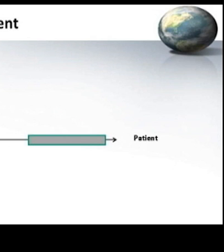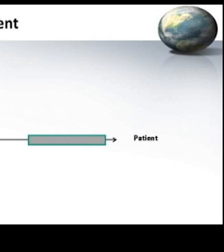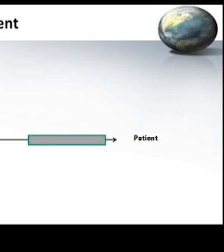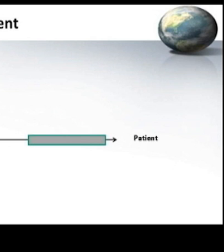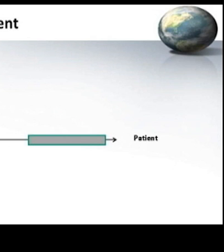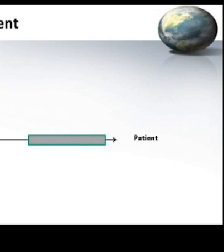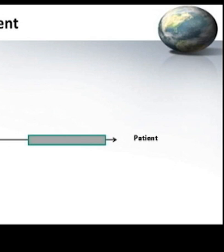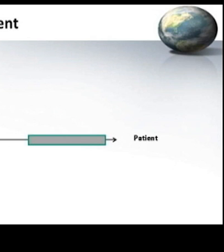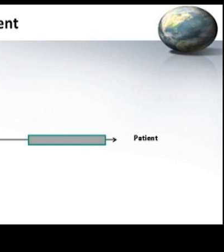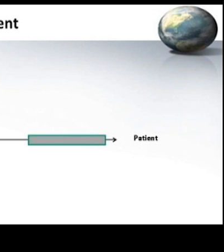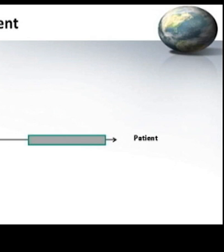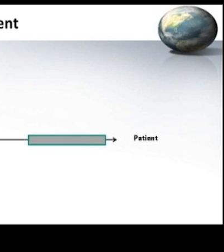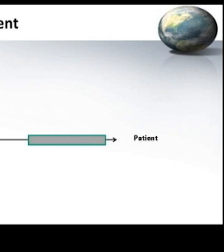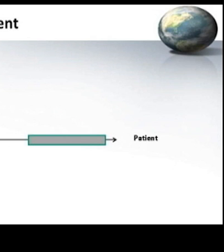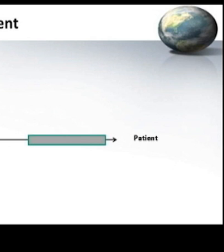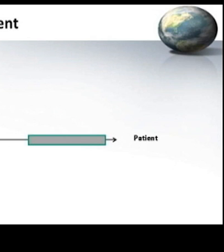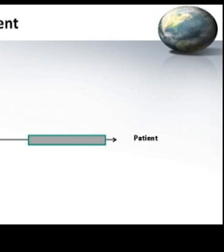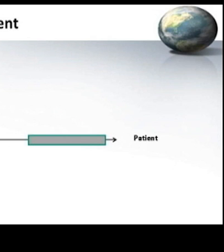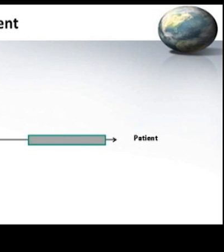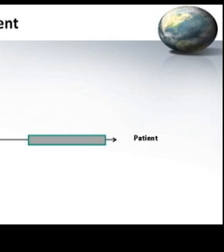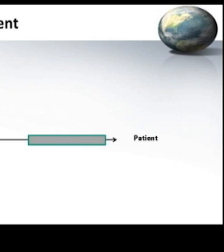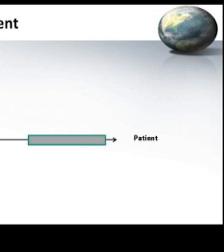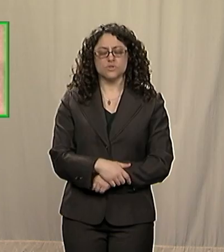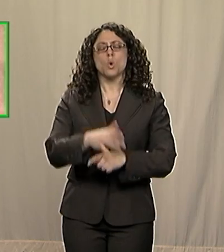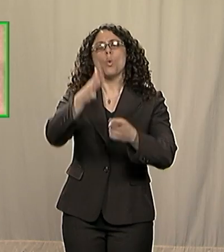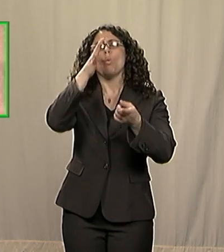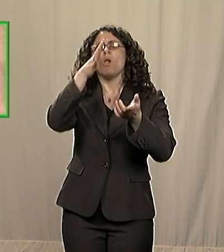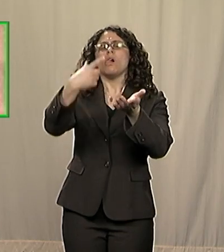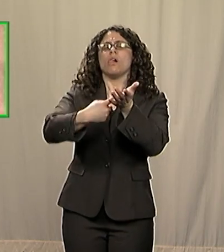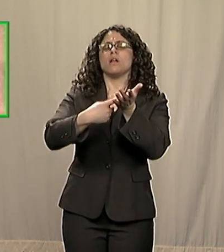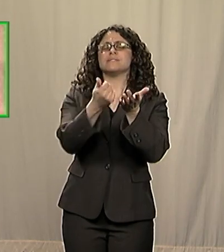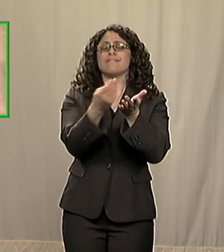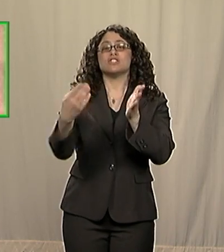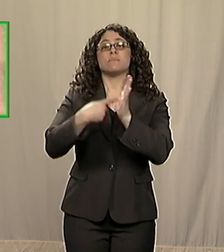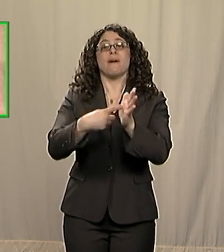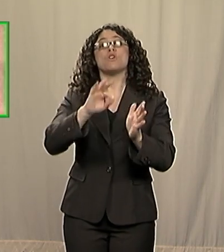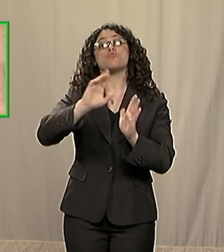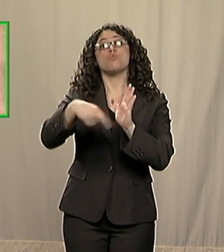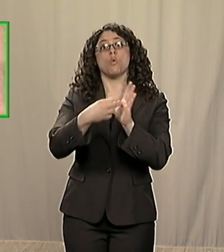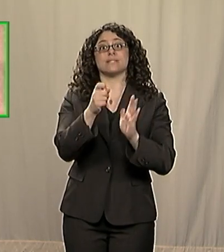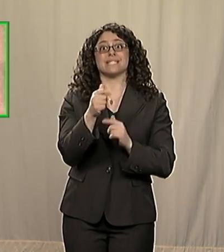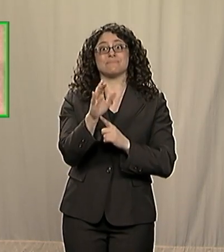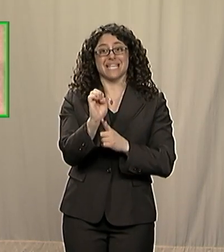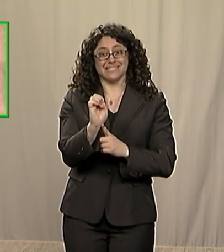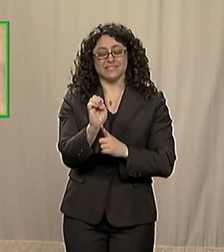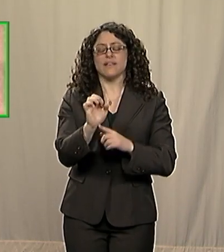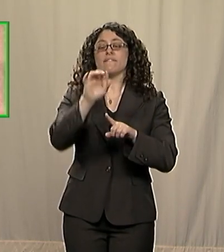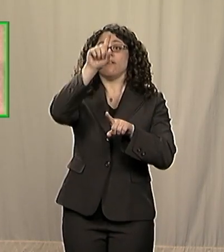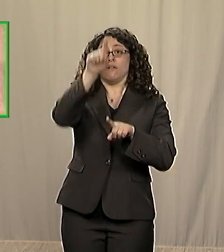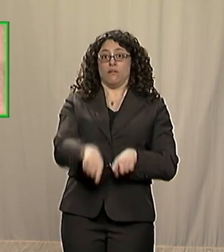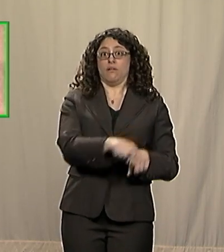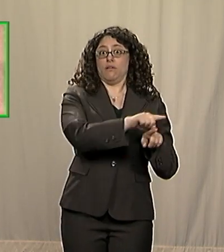So let's now take a look at a few examples of role space. When we plot the behaviors or the potential behaviors